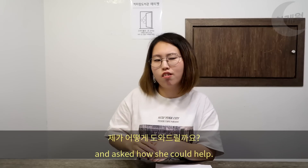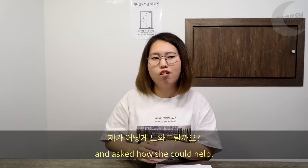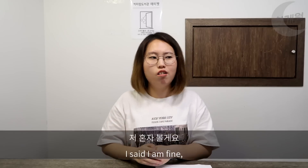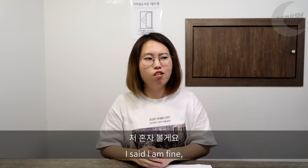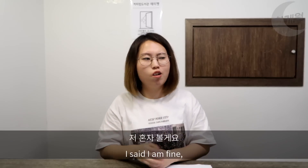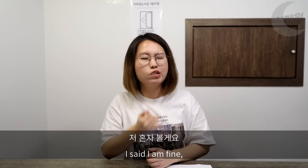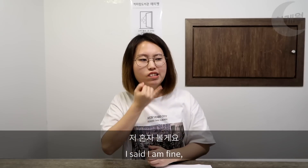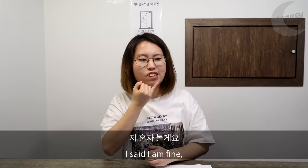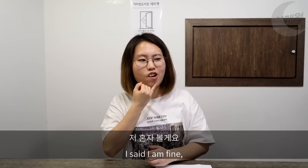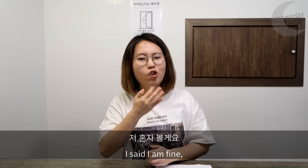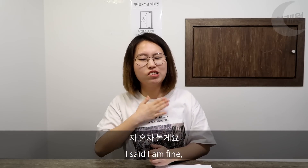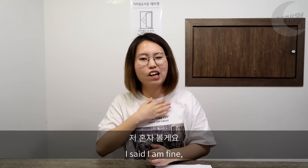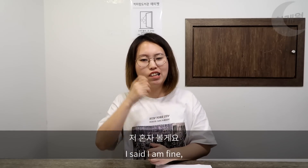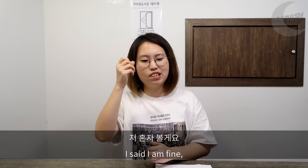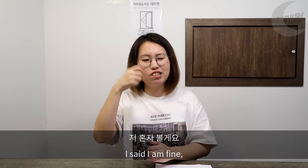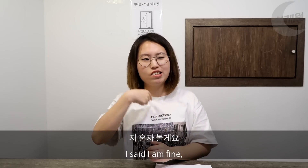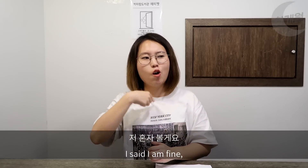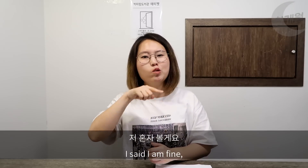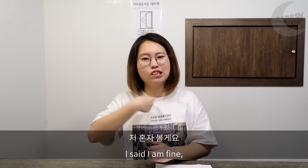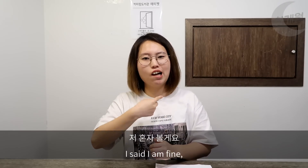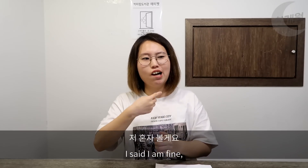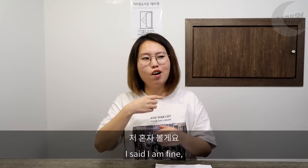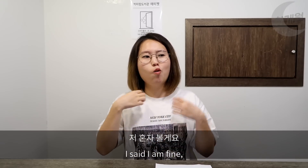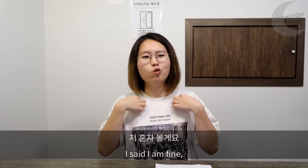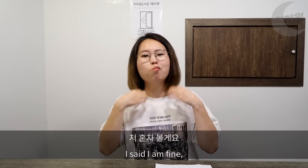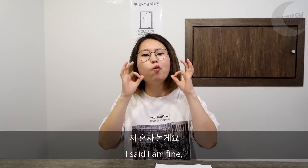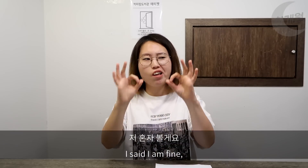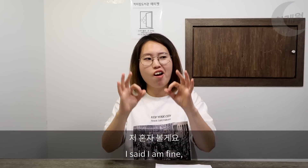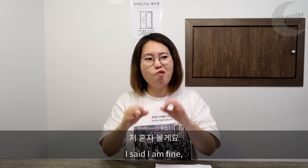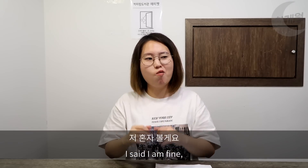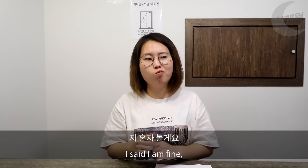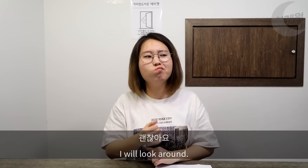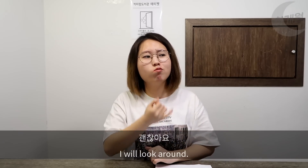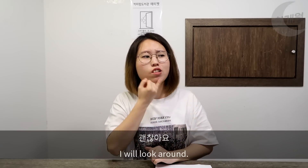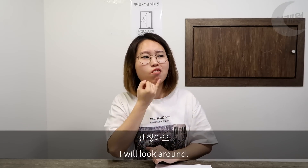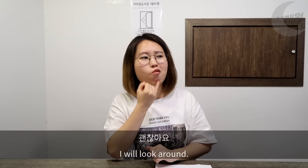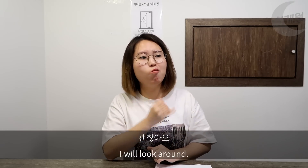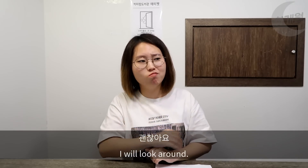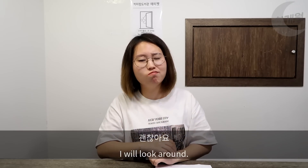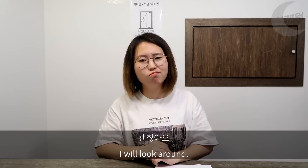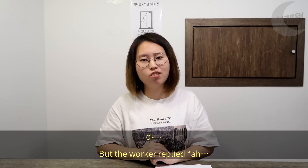I said I am fine, I will look around. But the worker replied